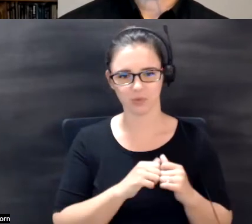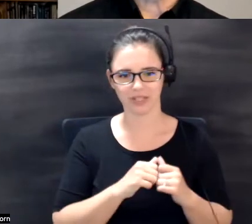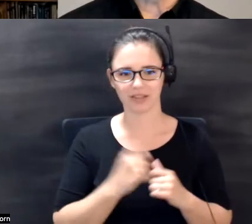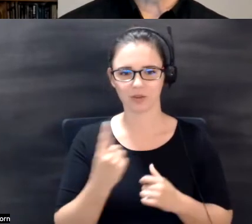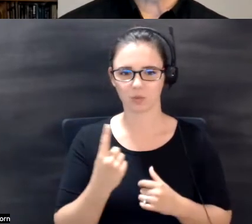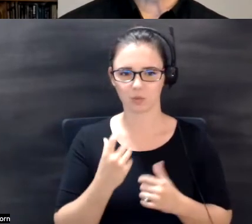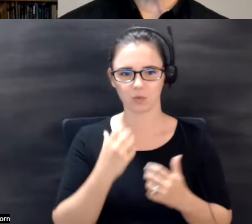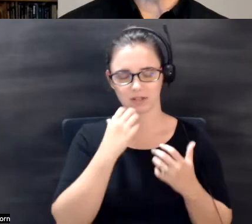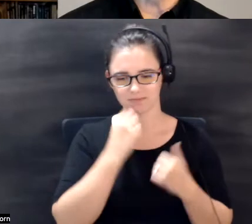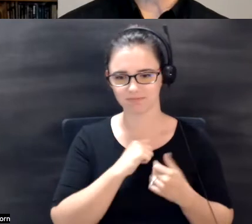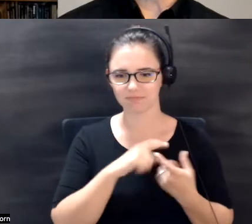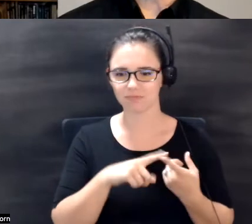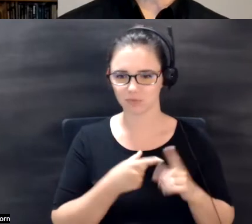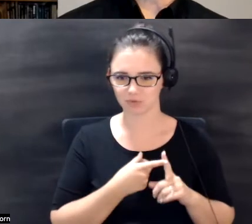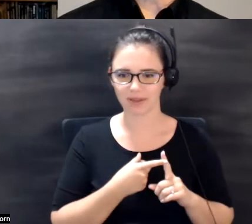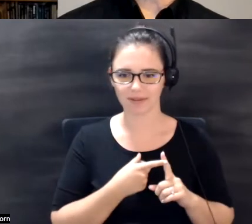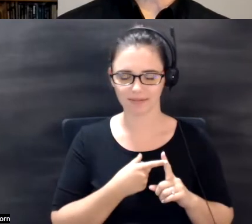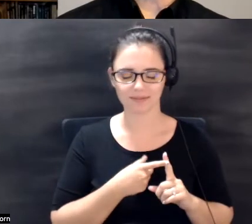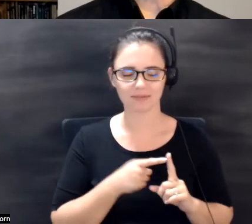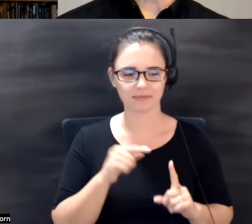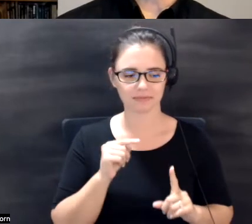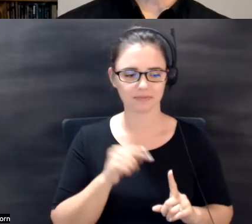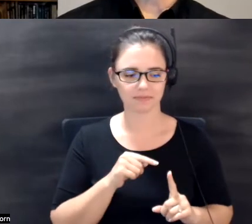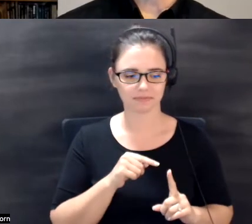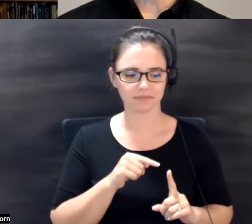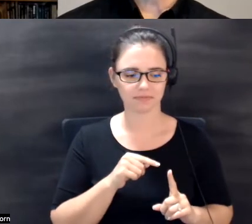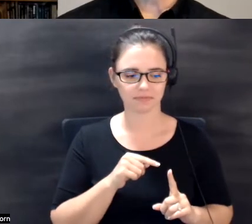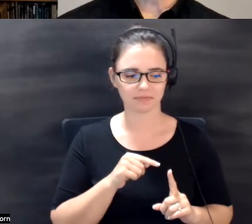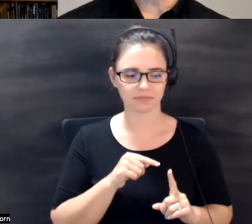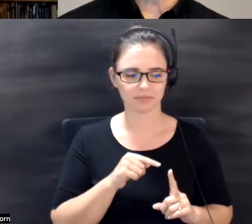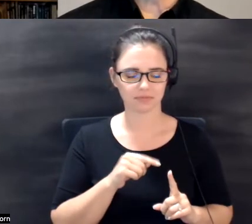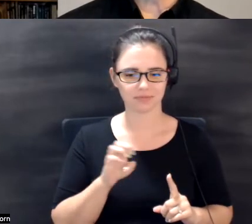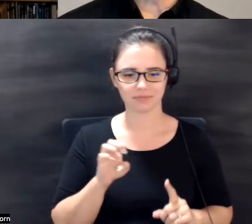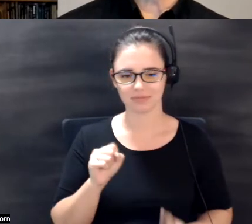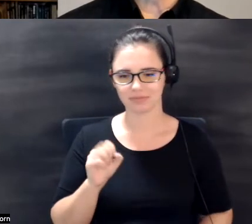a dear friend, who is an ESL [English as a Second Language] teacher from